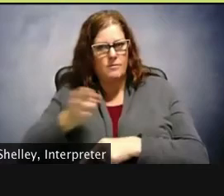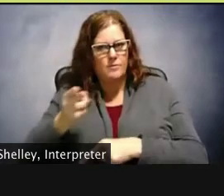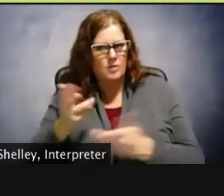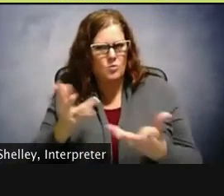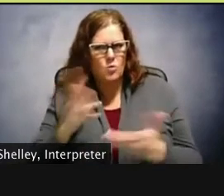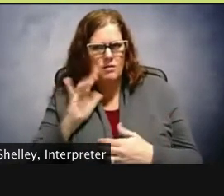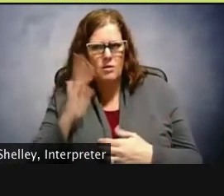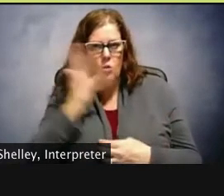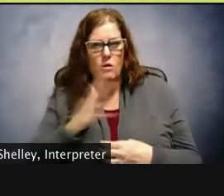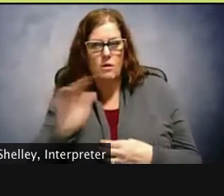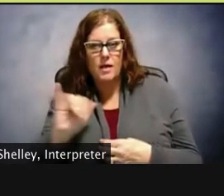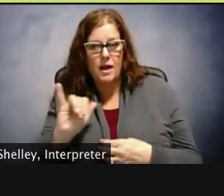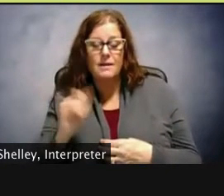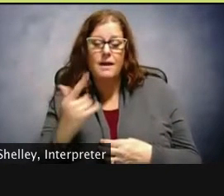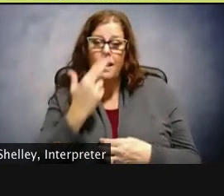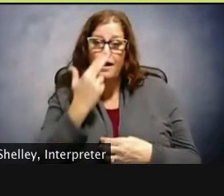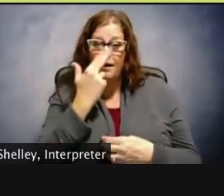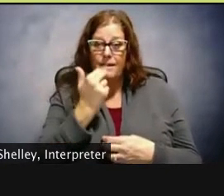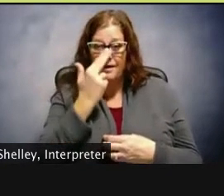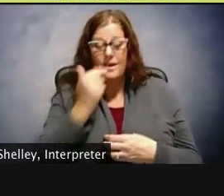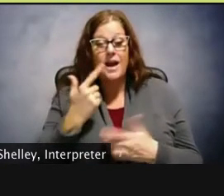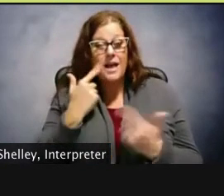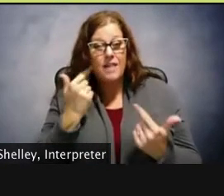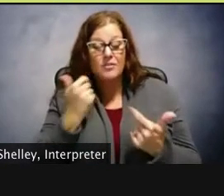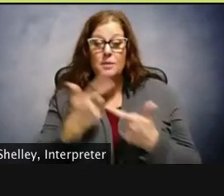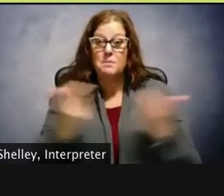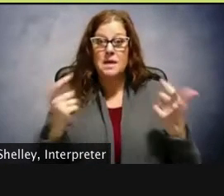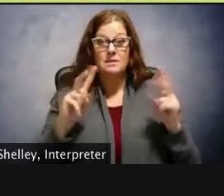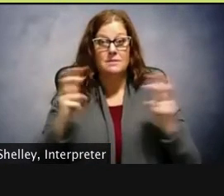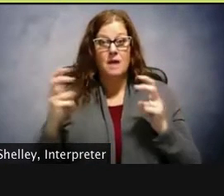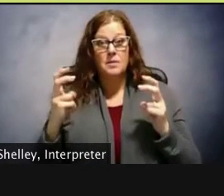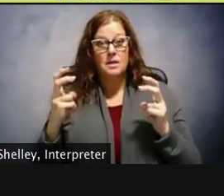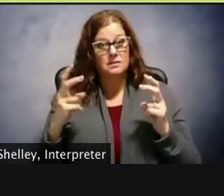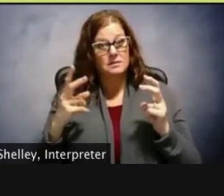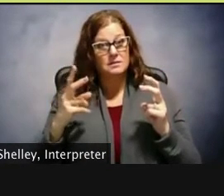I chuckle because this is such a huge topic and as the theme states, it is student-based.